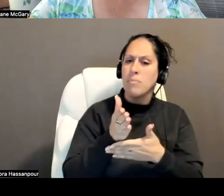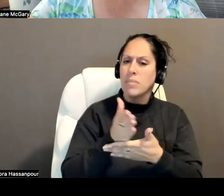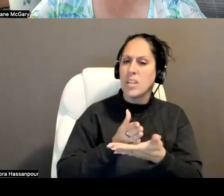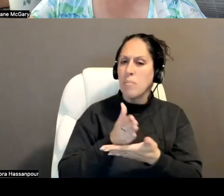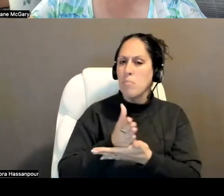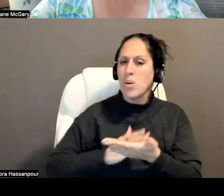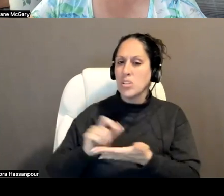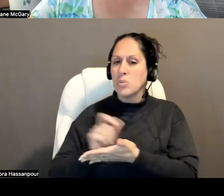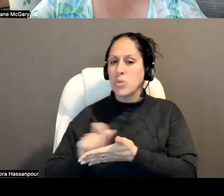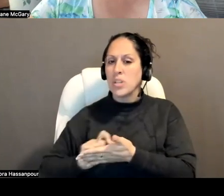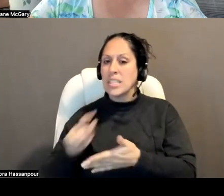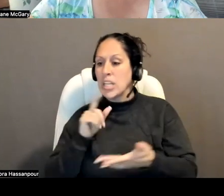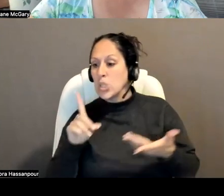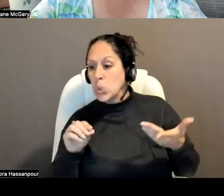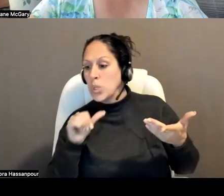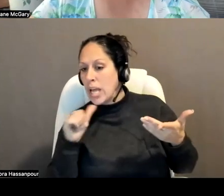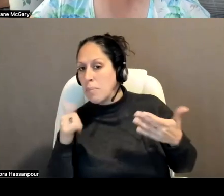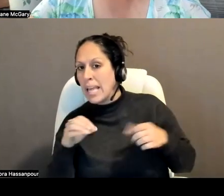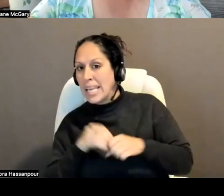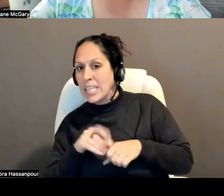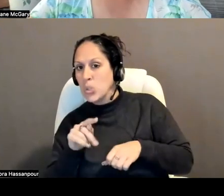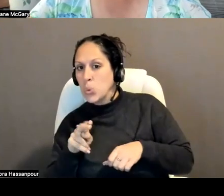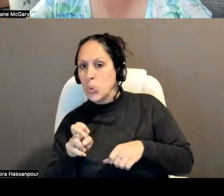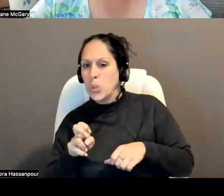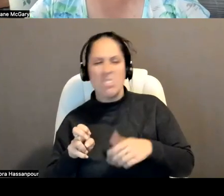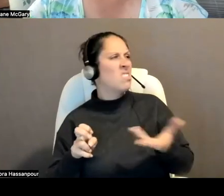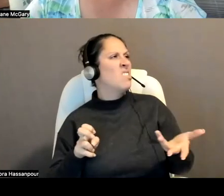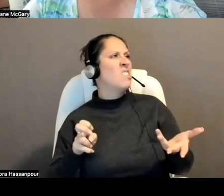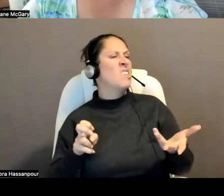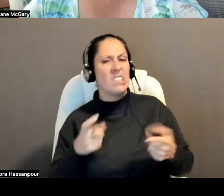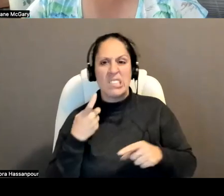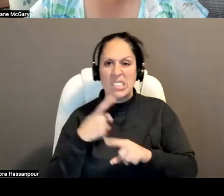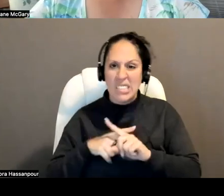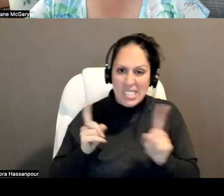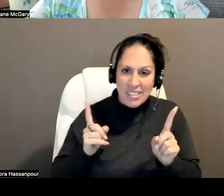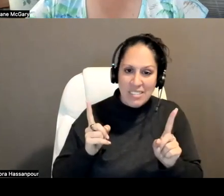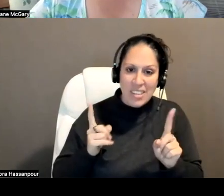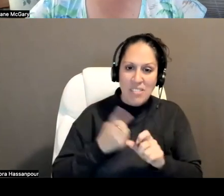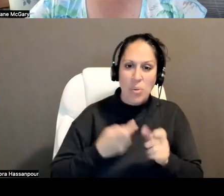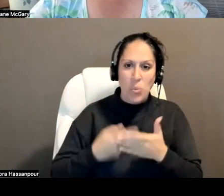wrote that, "Do not play in tune," which is completely different from what we usually hear